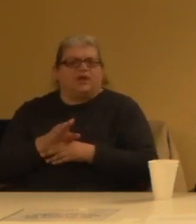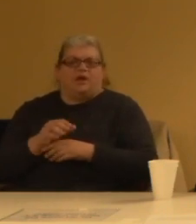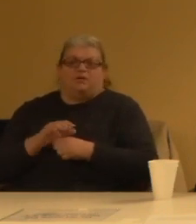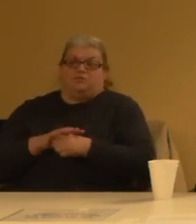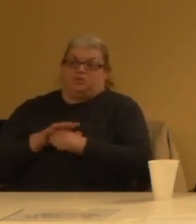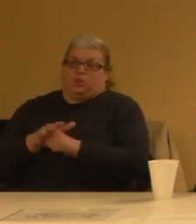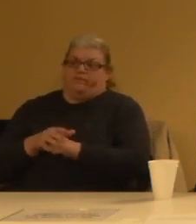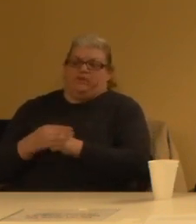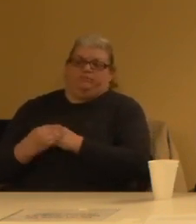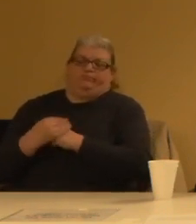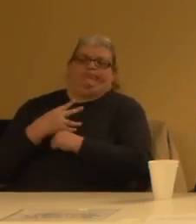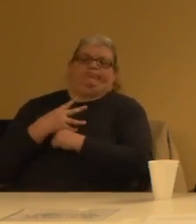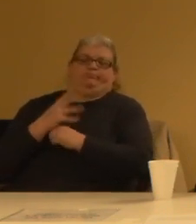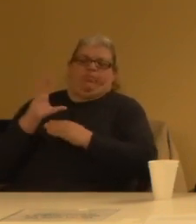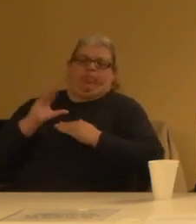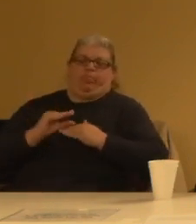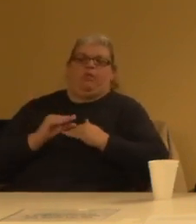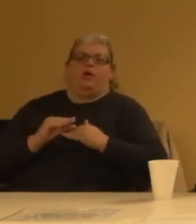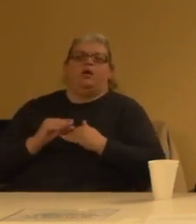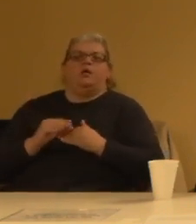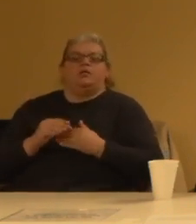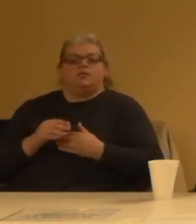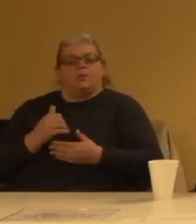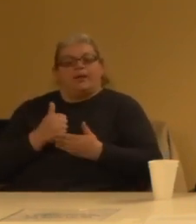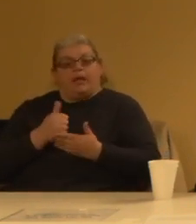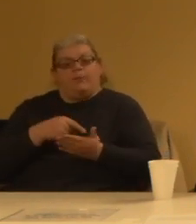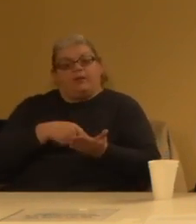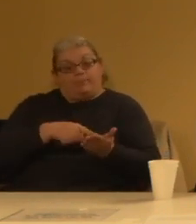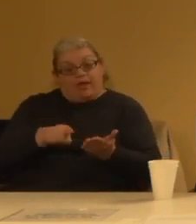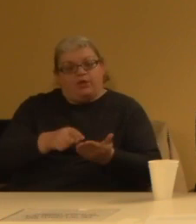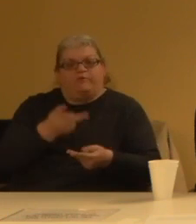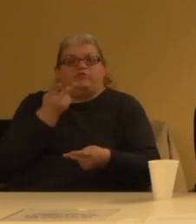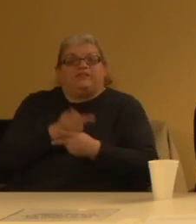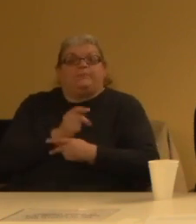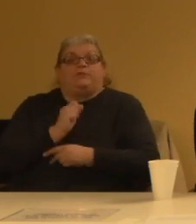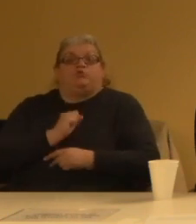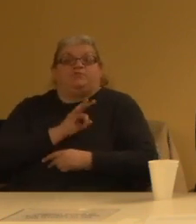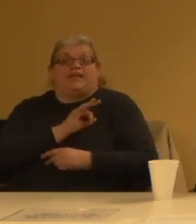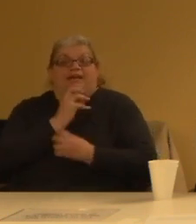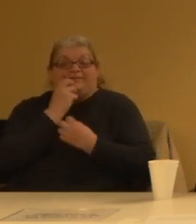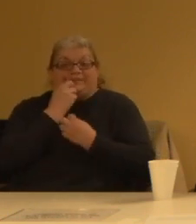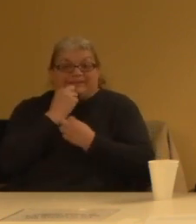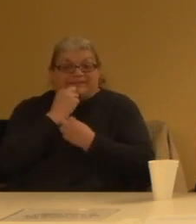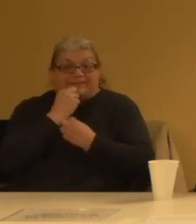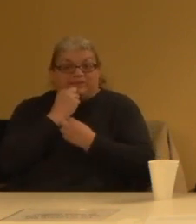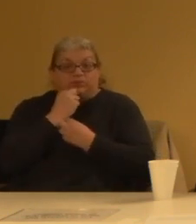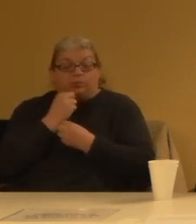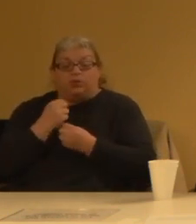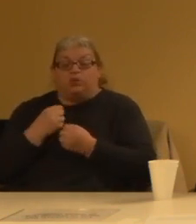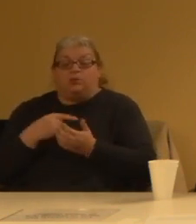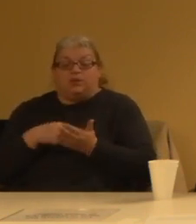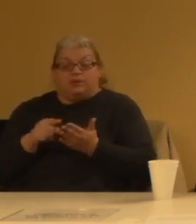reimbursed you for keeping your staff. So you got the salaries back for 70% of your staff.